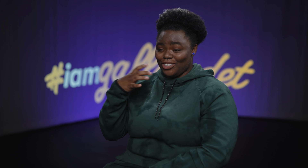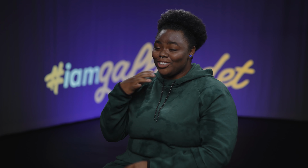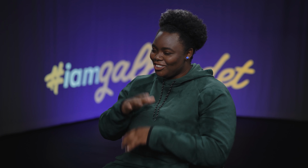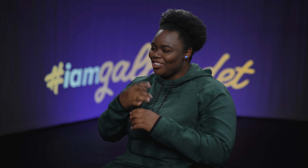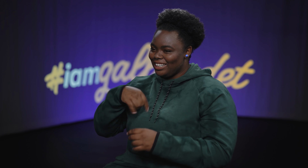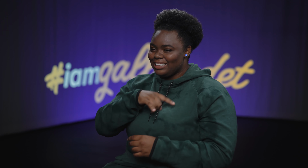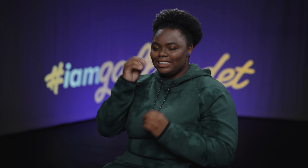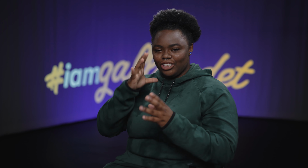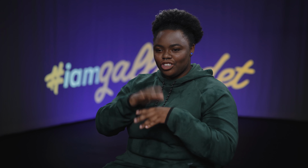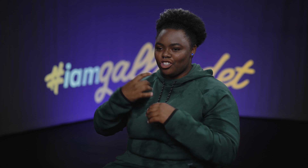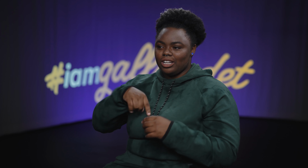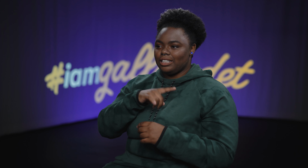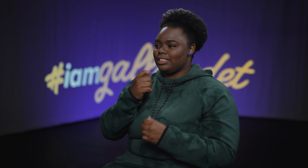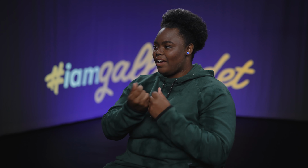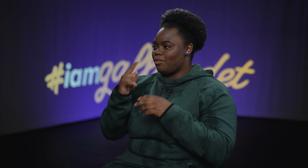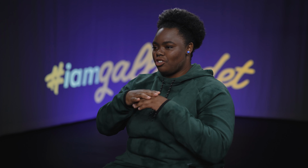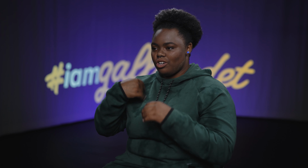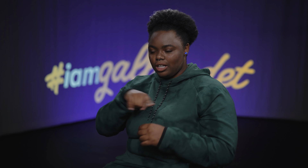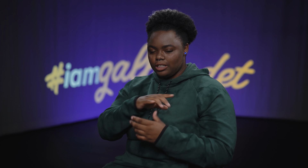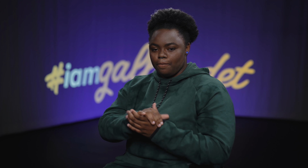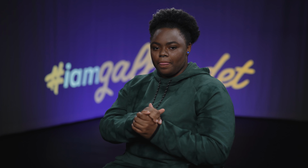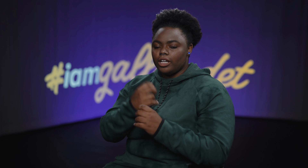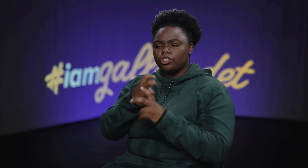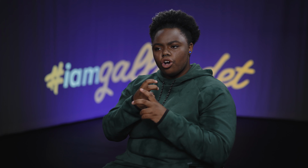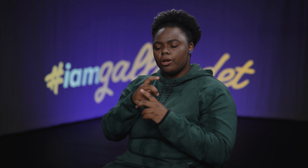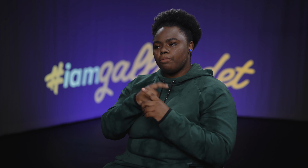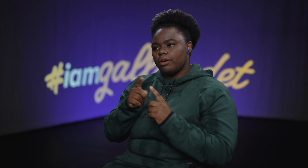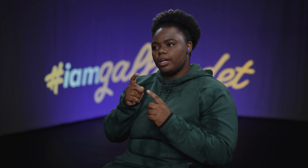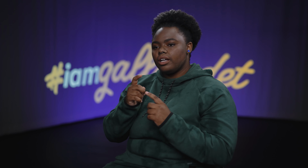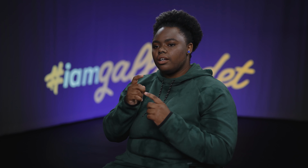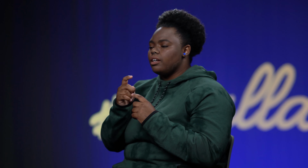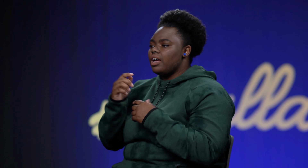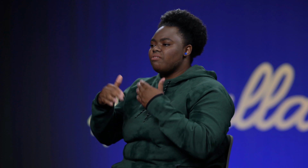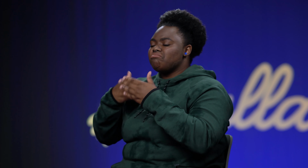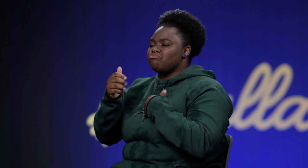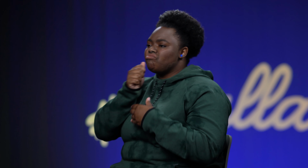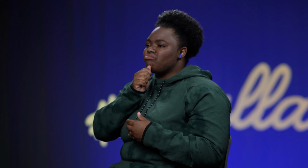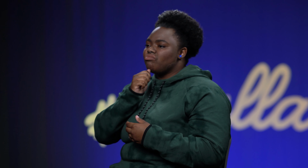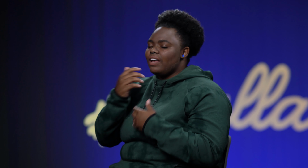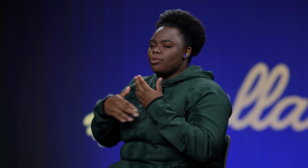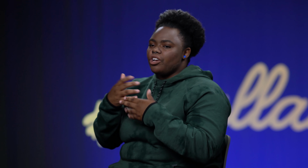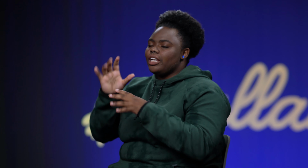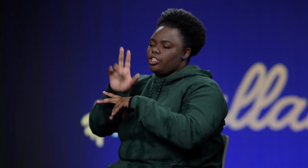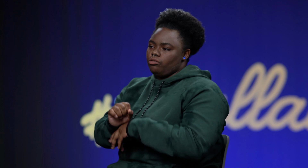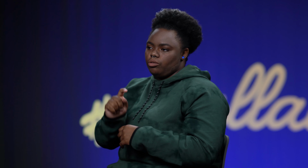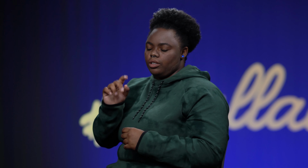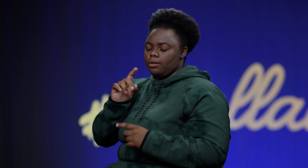Coach is on us, the teachers are on us, everyone is on us. It’s hard, but I push through it. You have to work and get used to it.